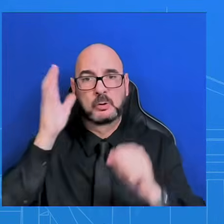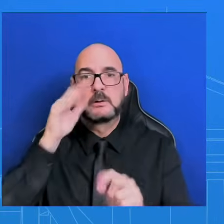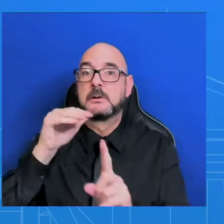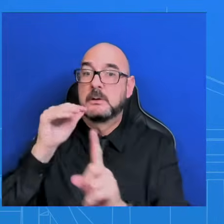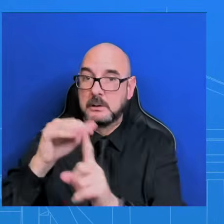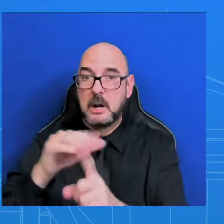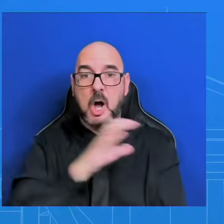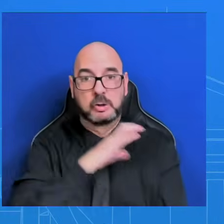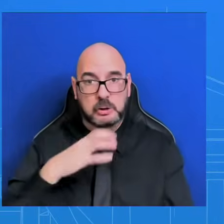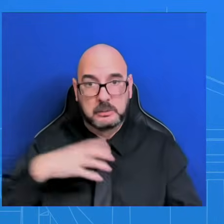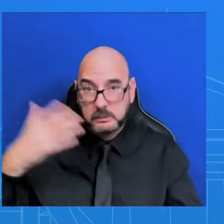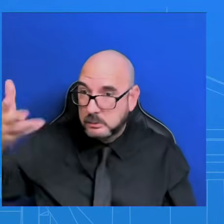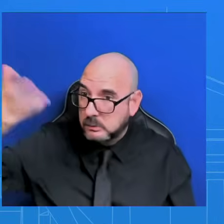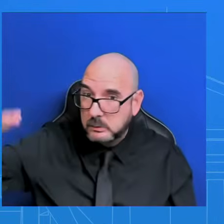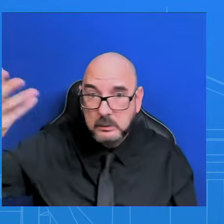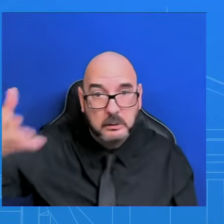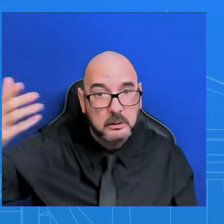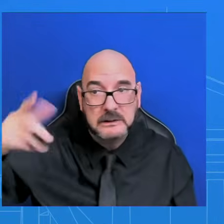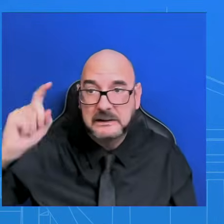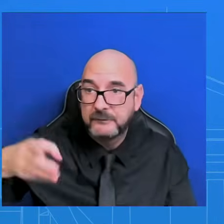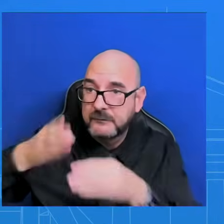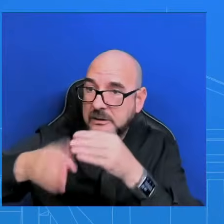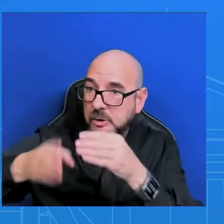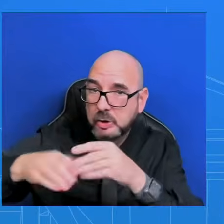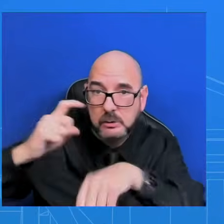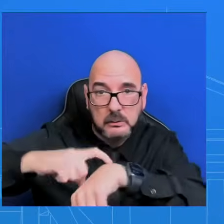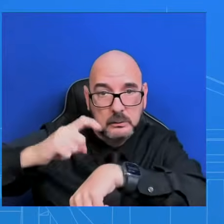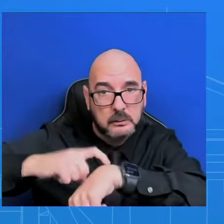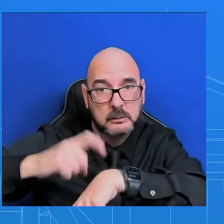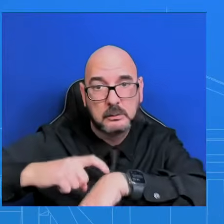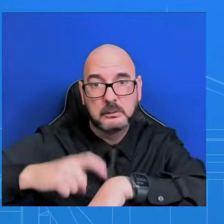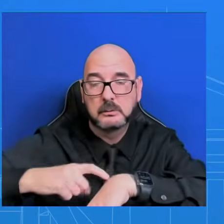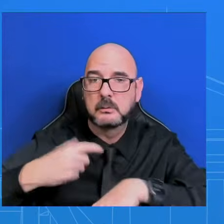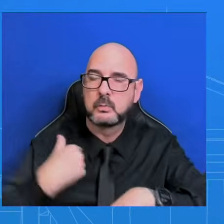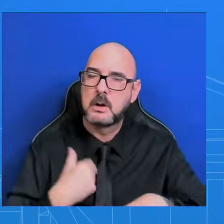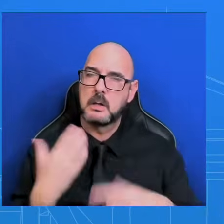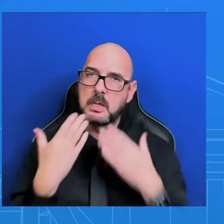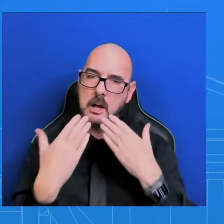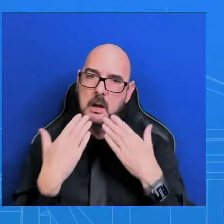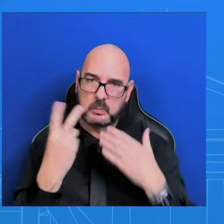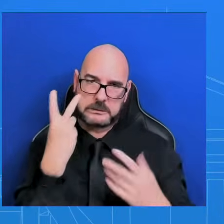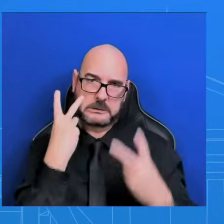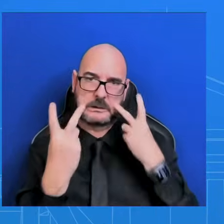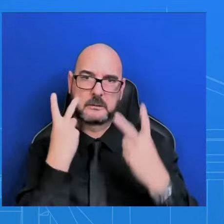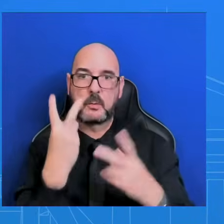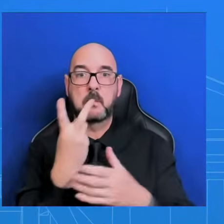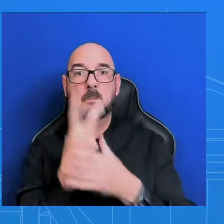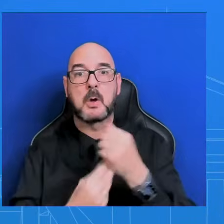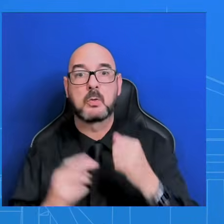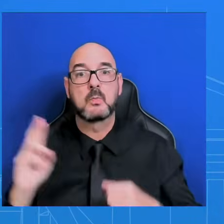and encouraged by what we're seeing by senators, both Republicans and Democrats, continuing these negotiation processes.